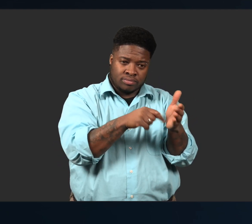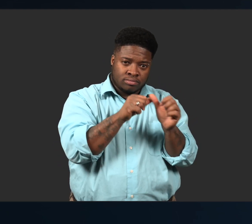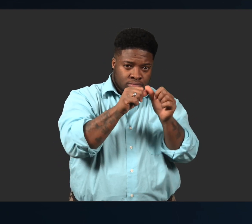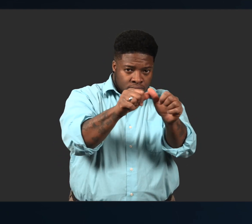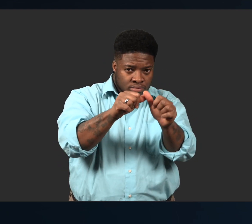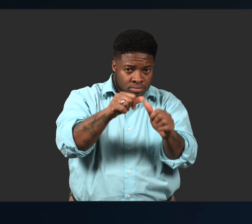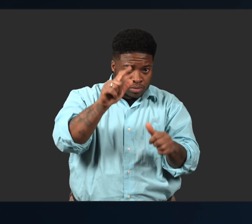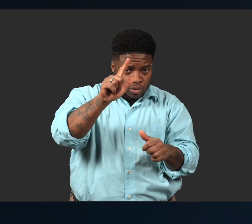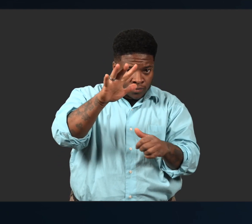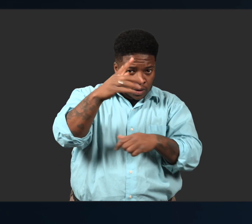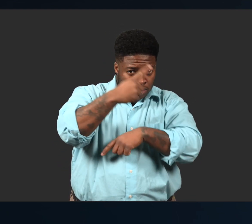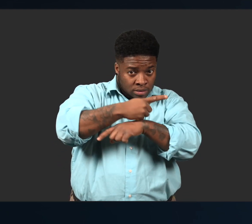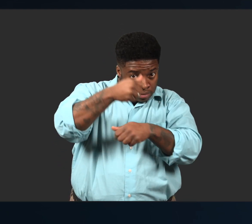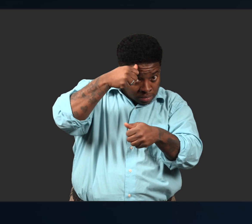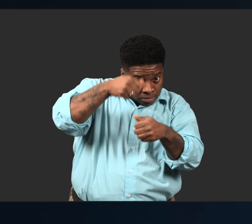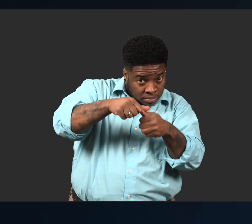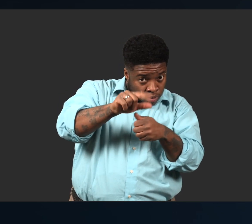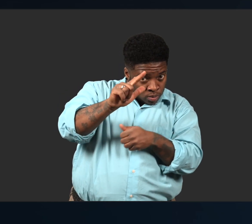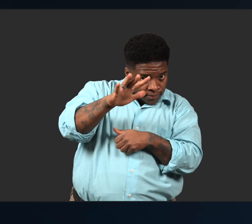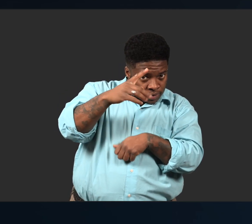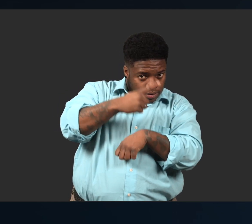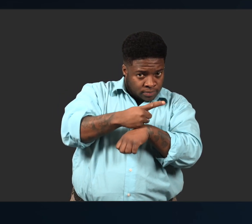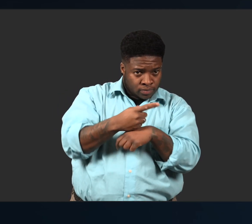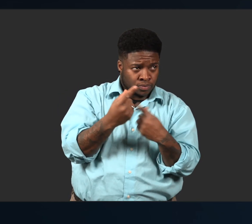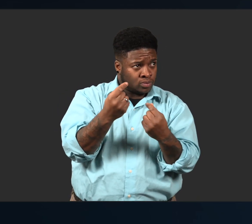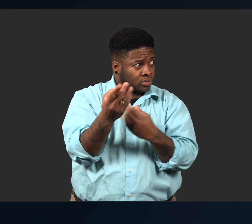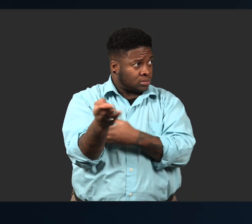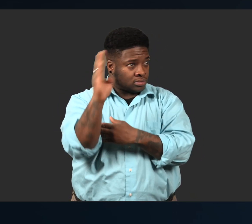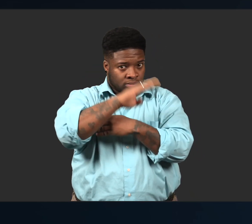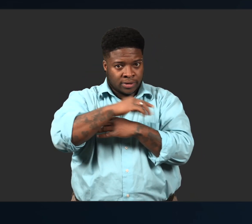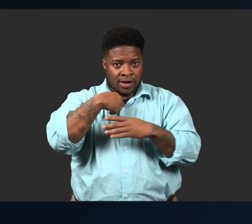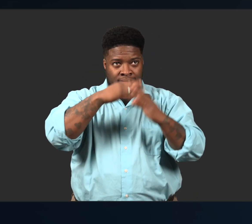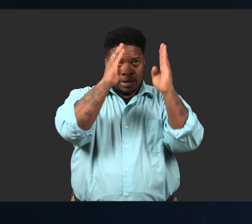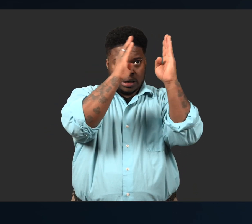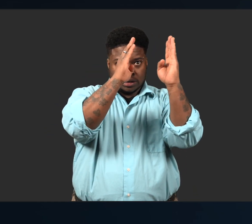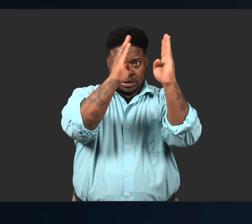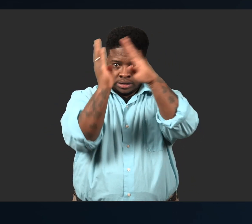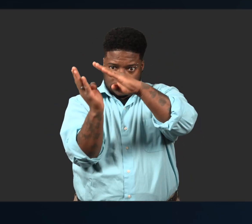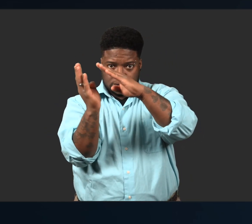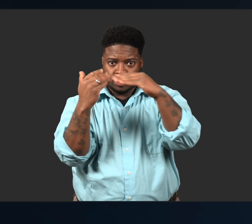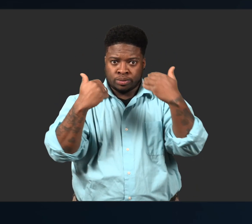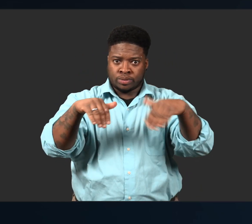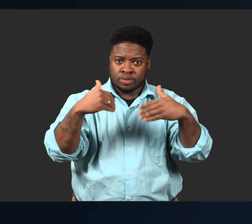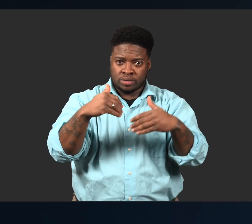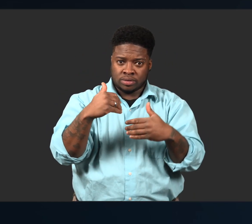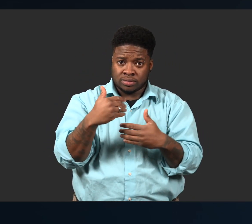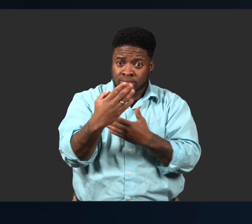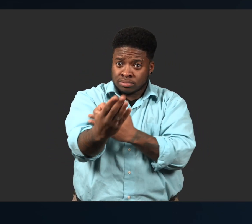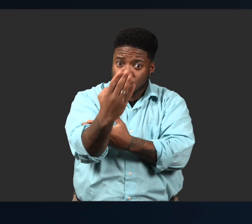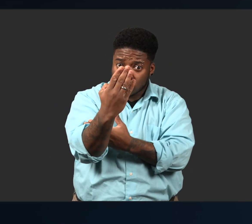It's a 25 day program and each day is scheduled out in blocks of time.